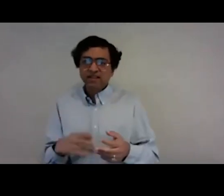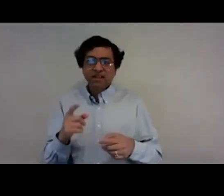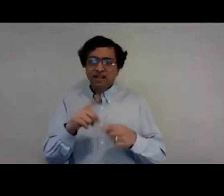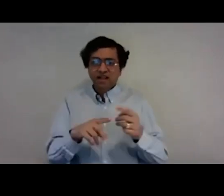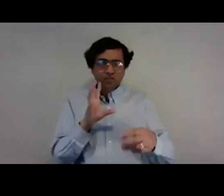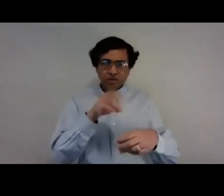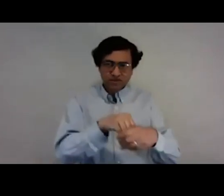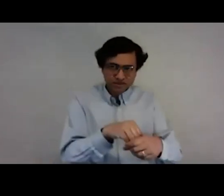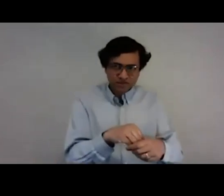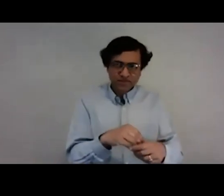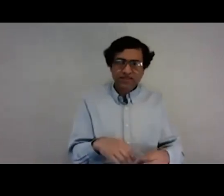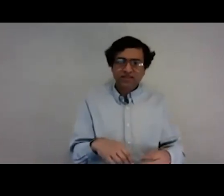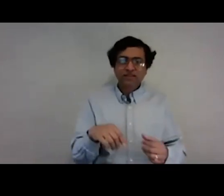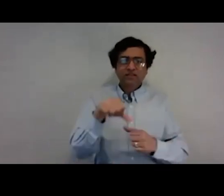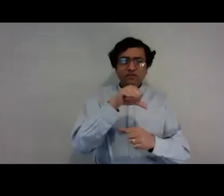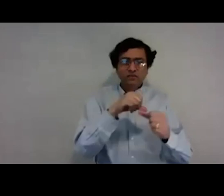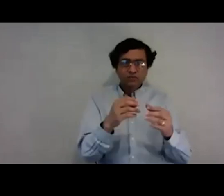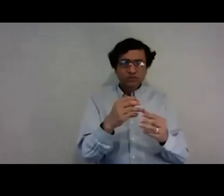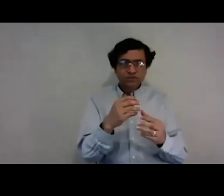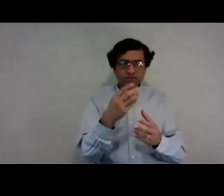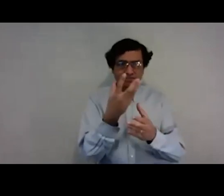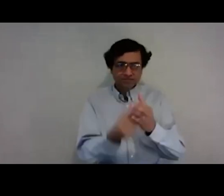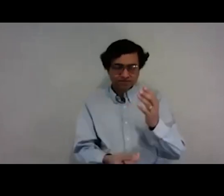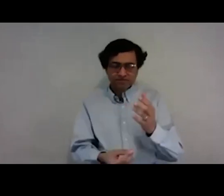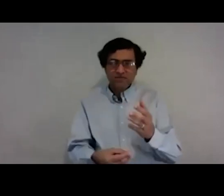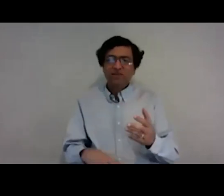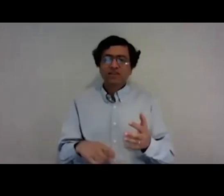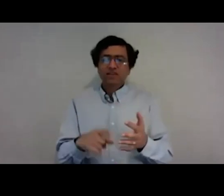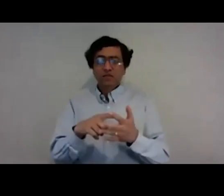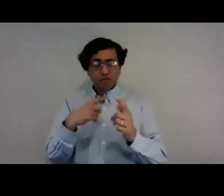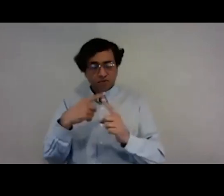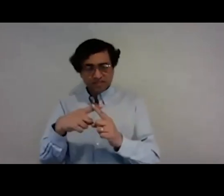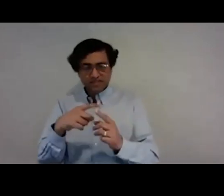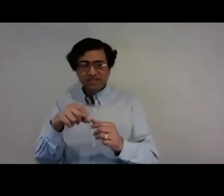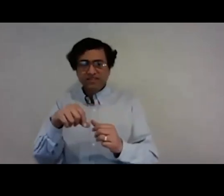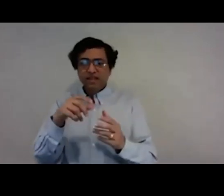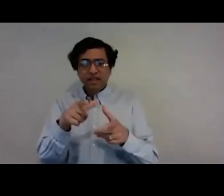teacher and looking at the slide and looking at the interpreter, there is a chance for missed content.